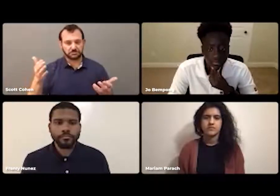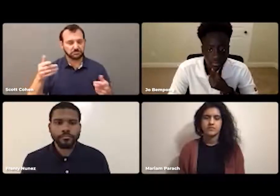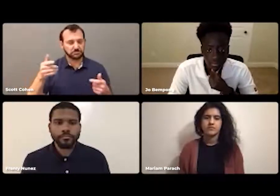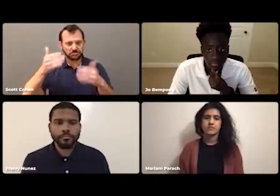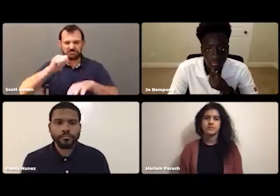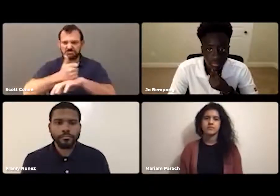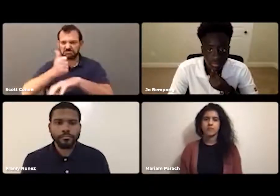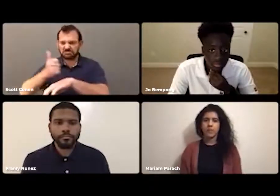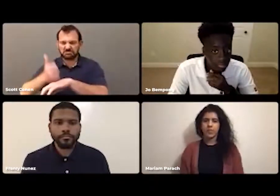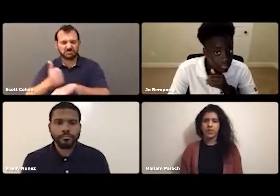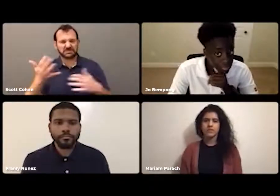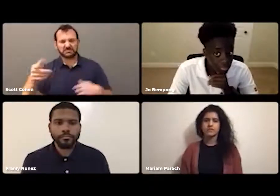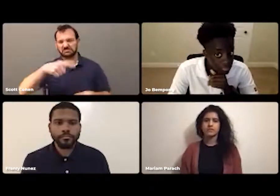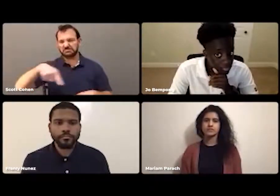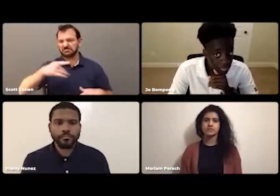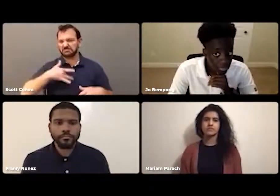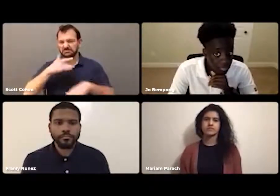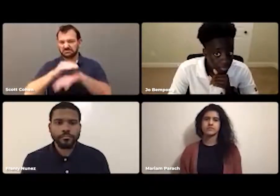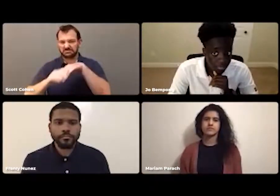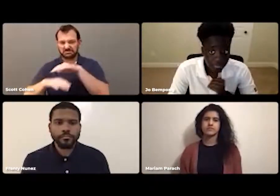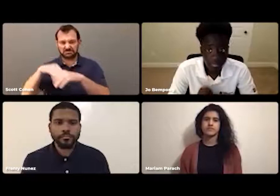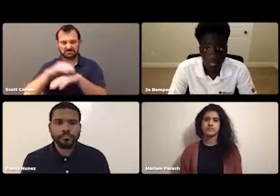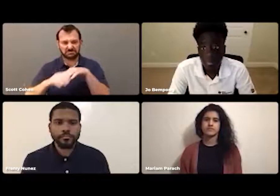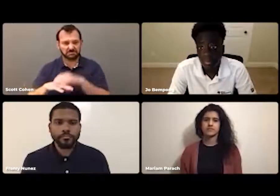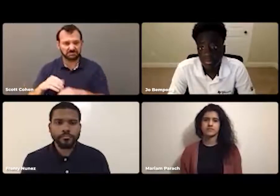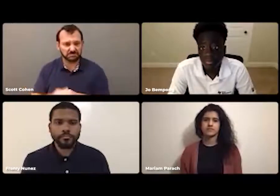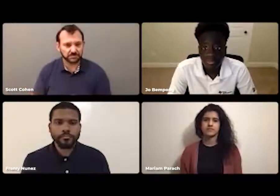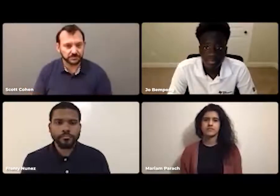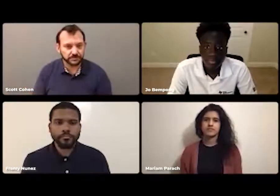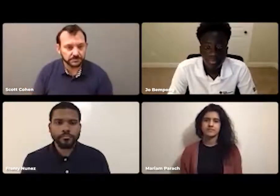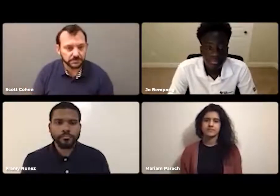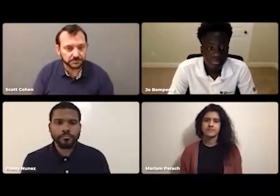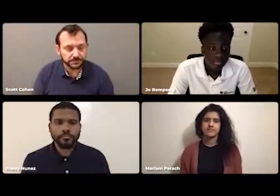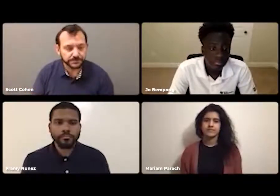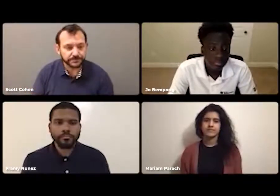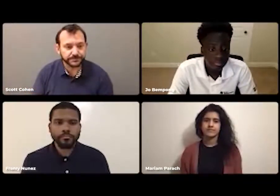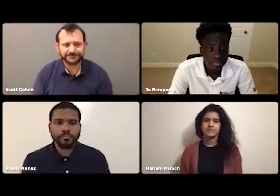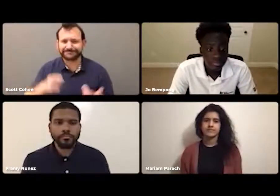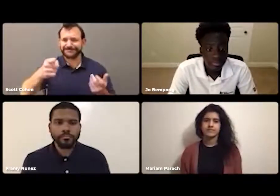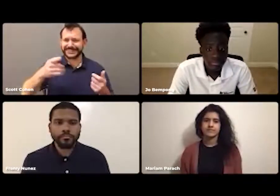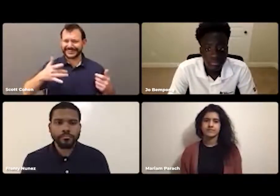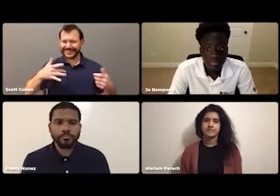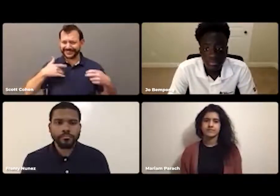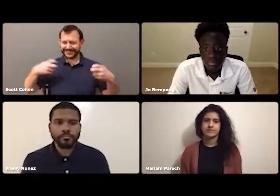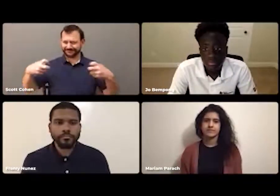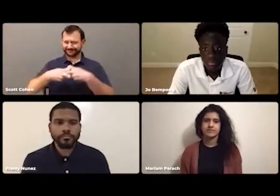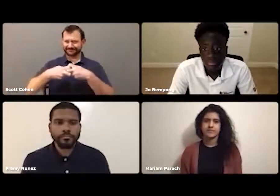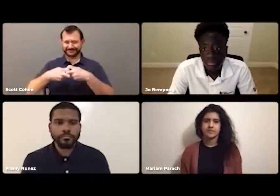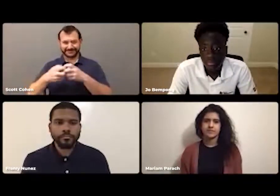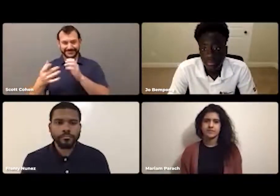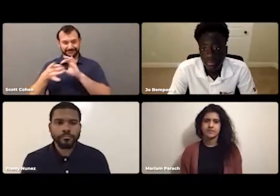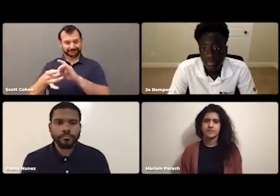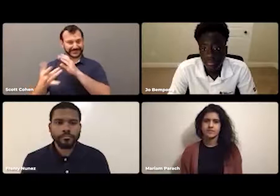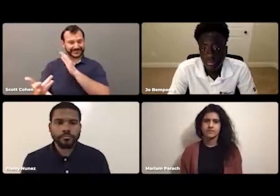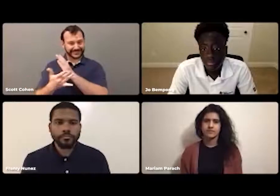You can show them completely on the screen, or just compressed.